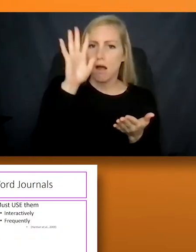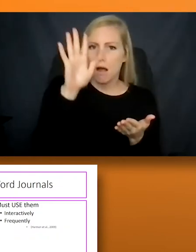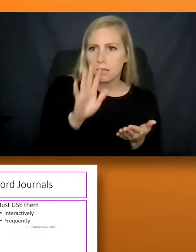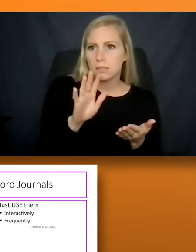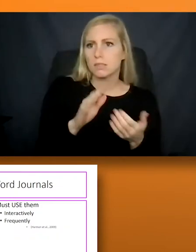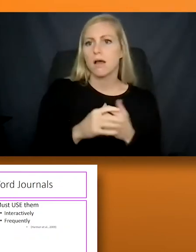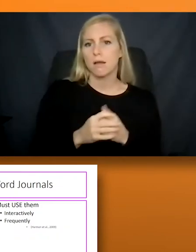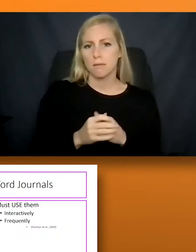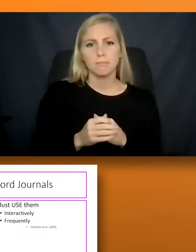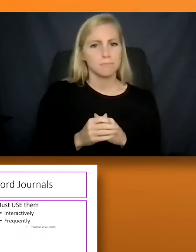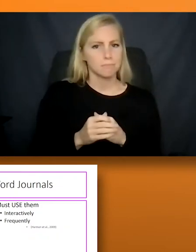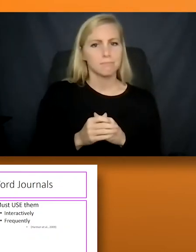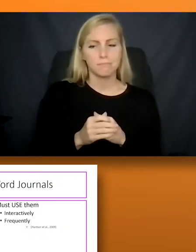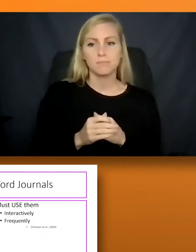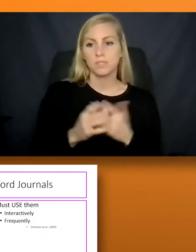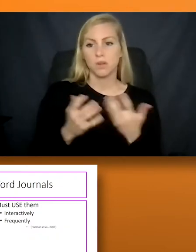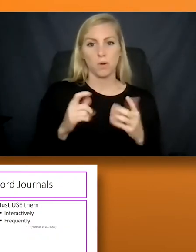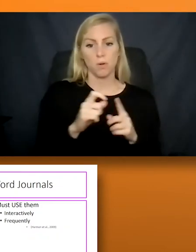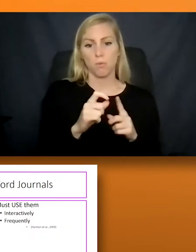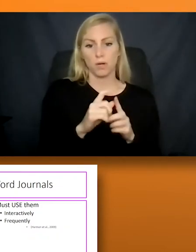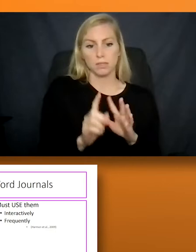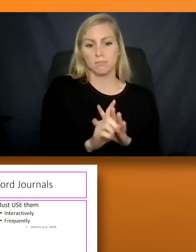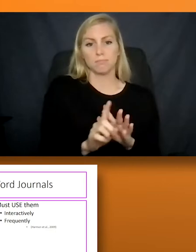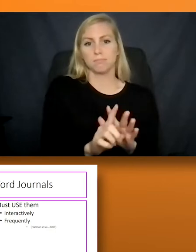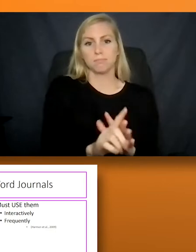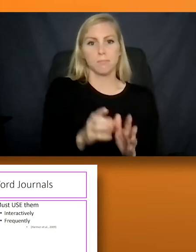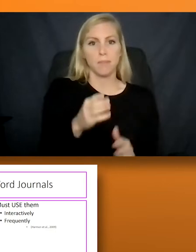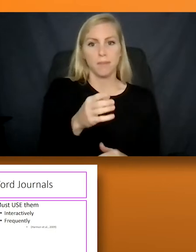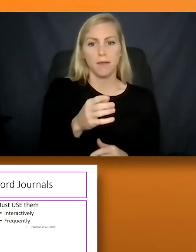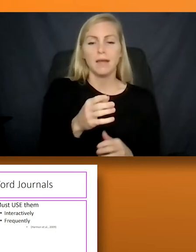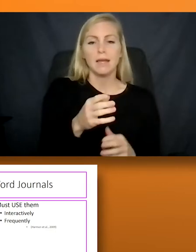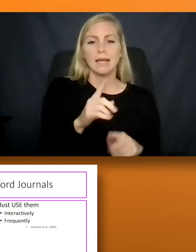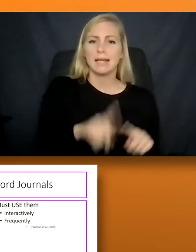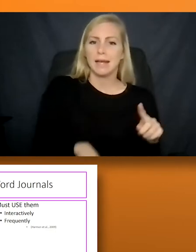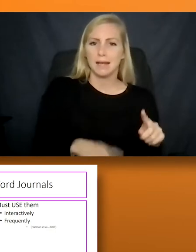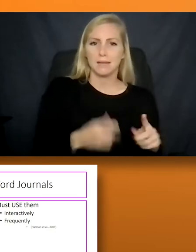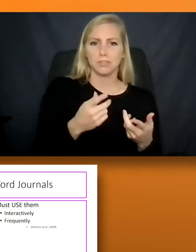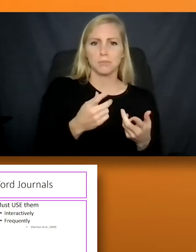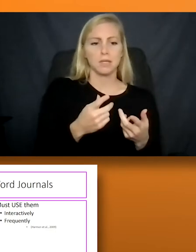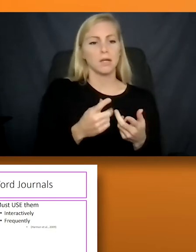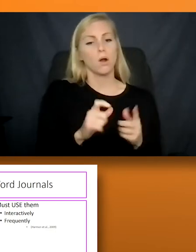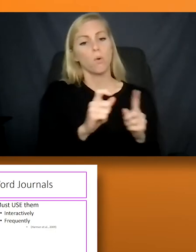but it can't just be a place that words show up, right? You actually have to use it.